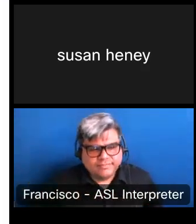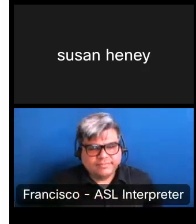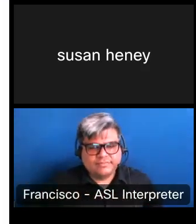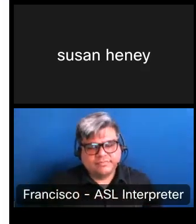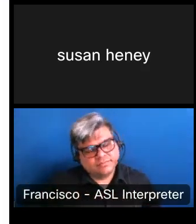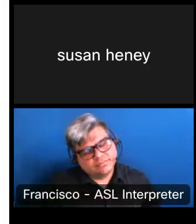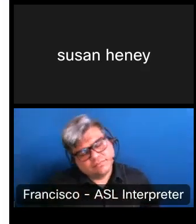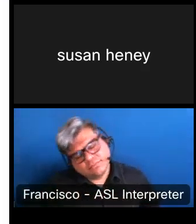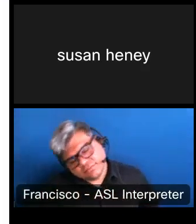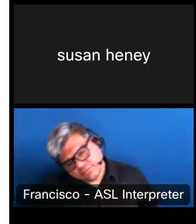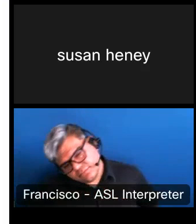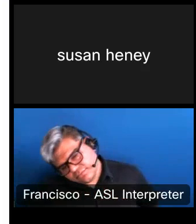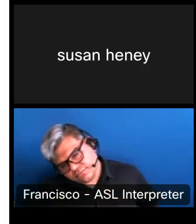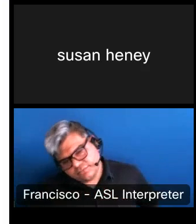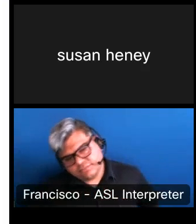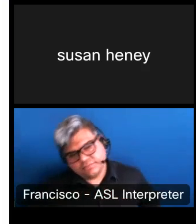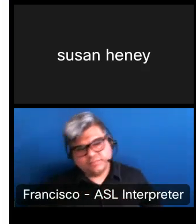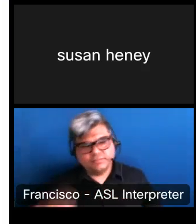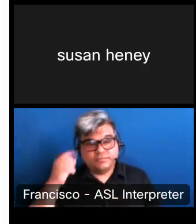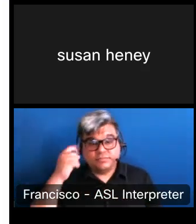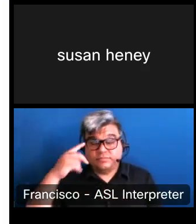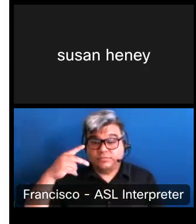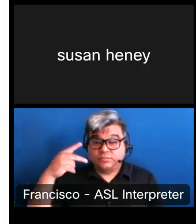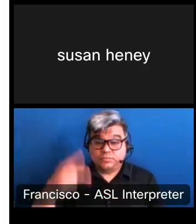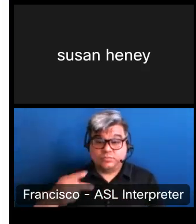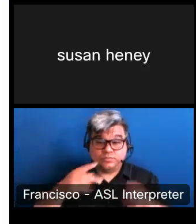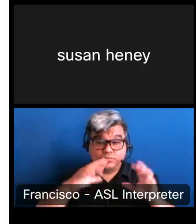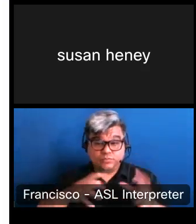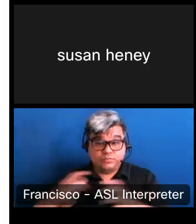Now the two ways that we are going to access race today are from QuickFacts